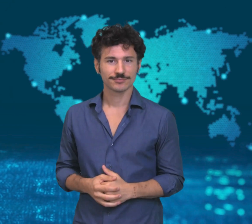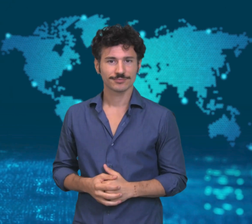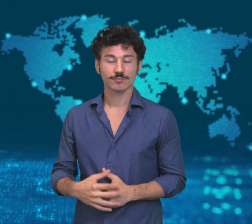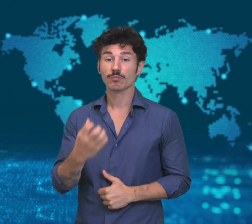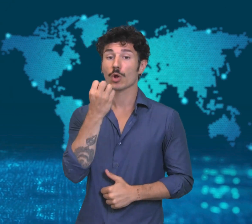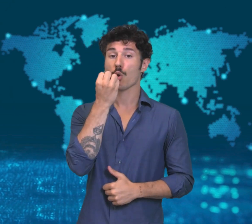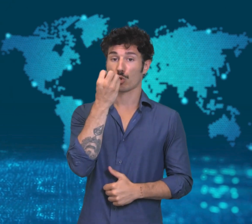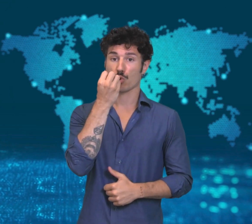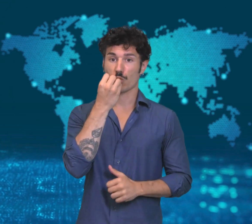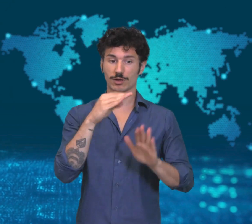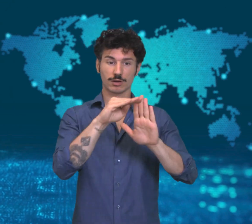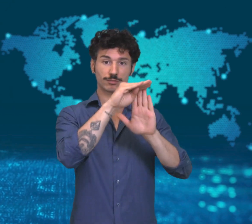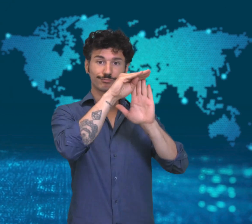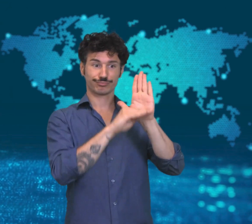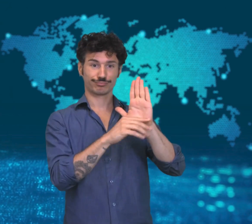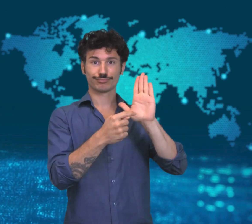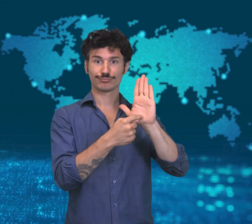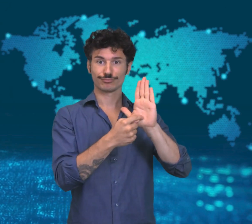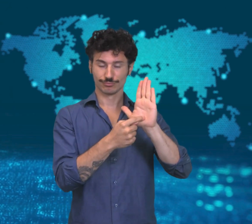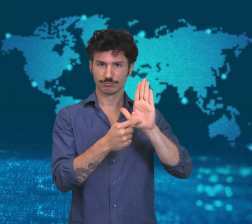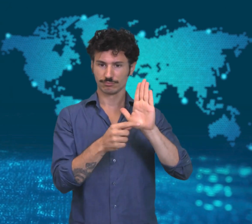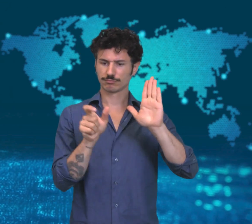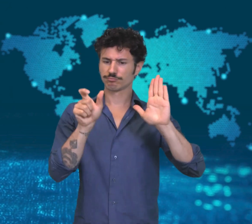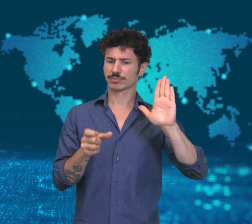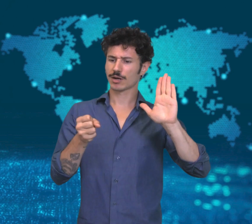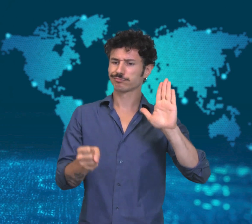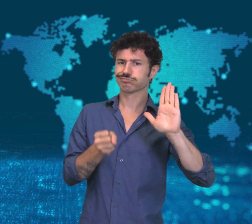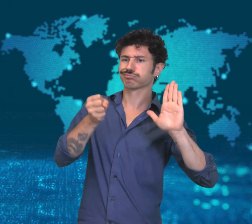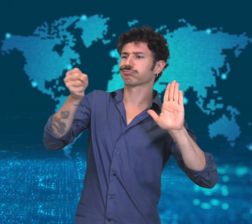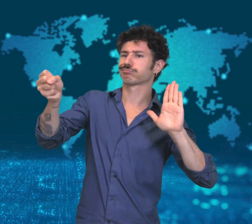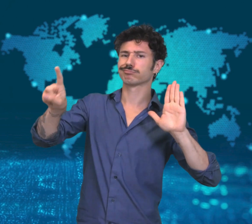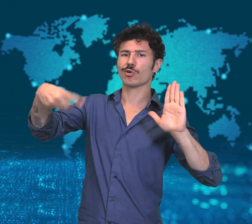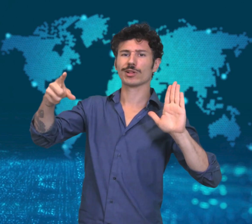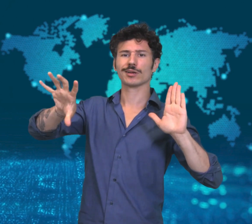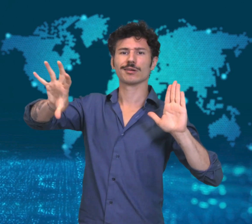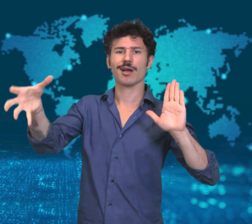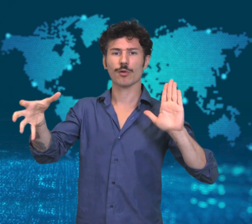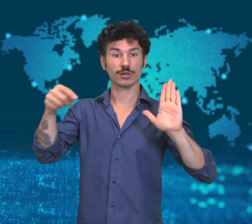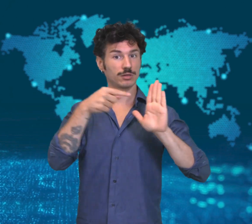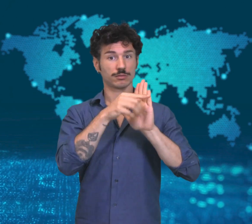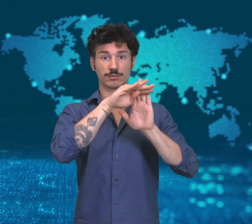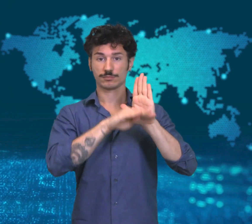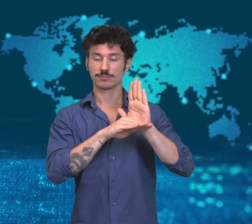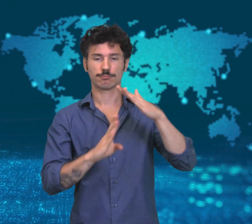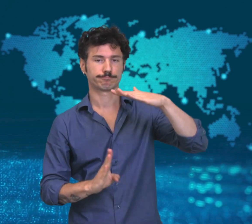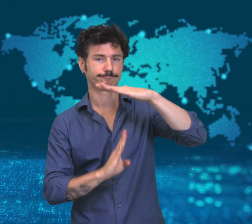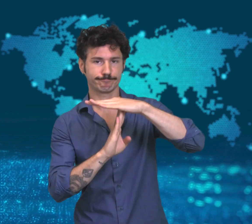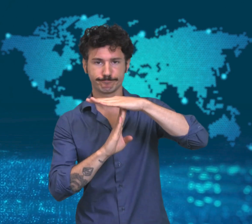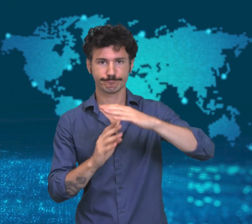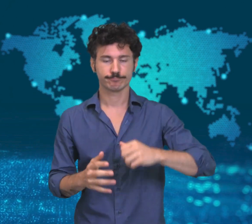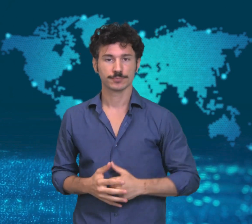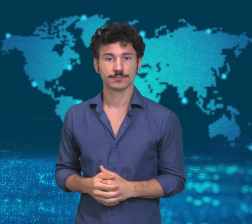Extradition treaties suspended.